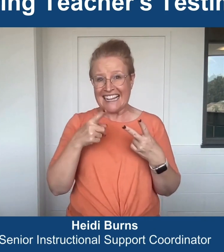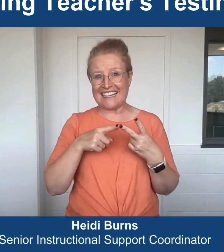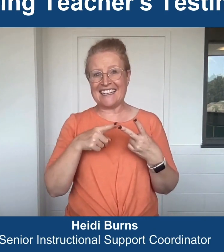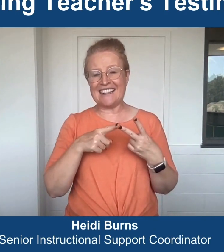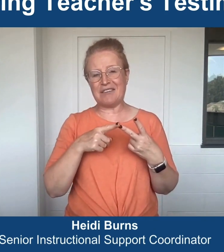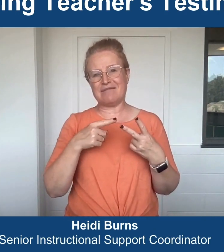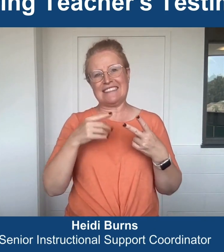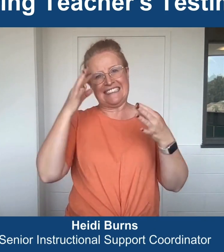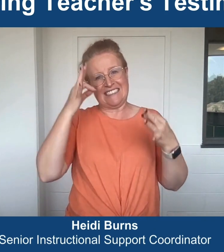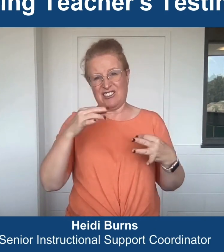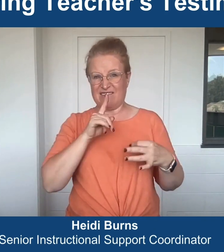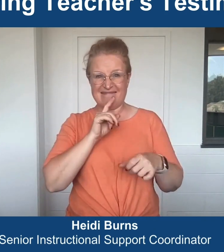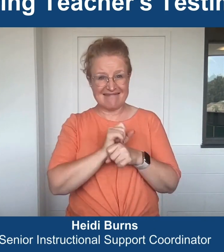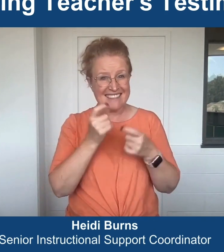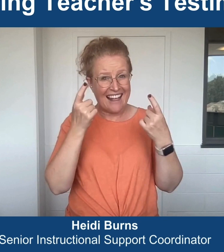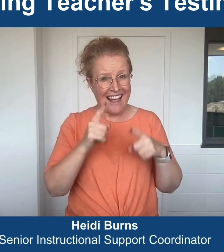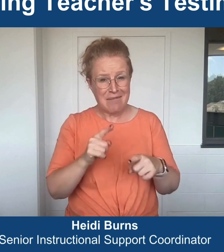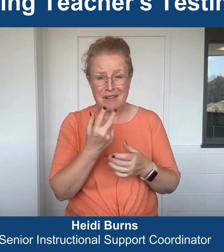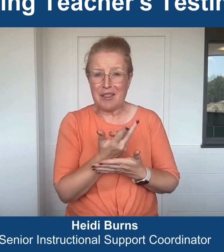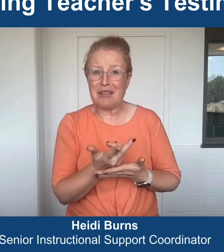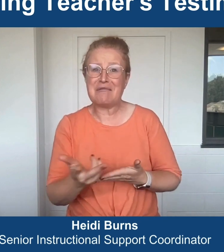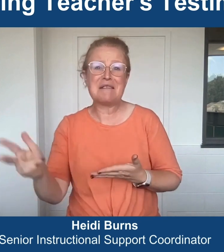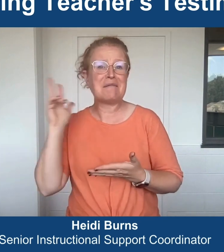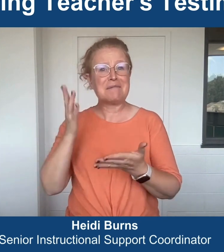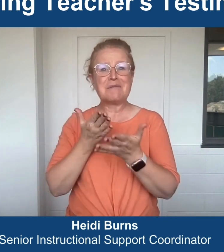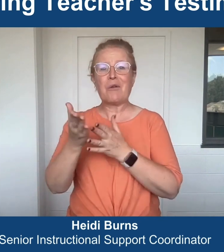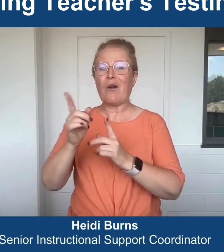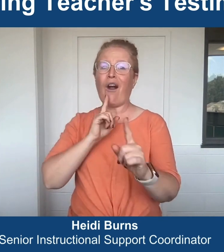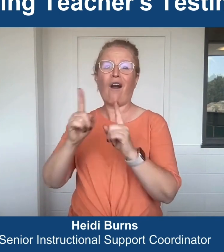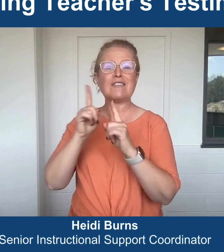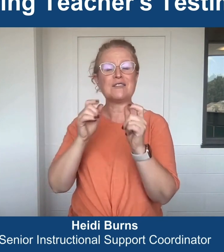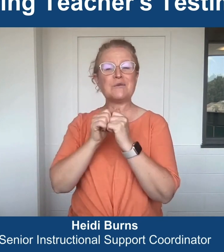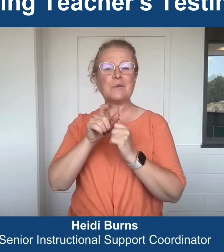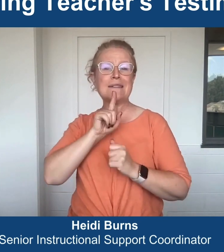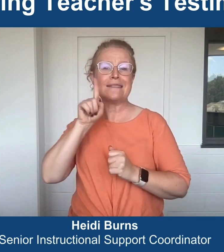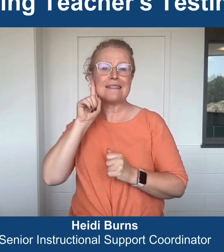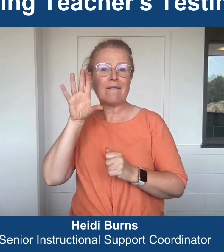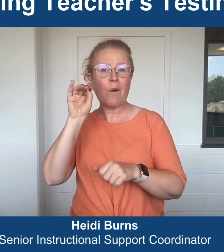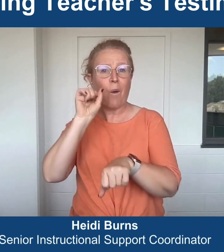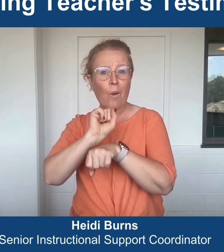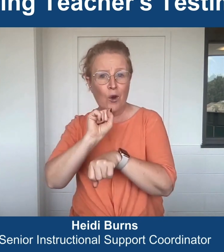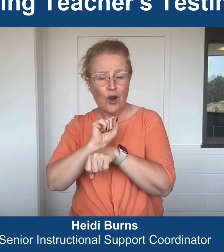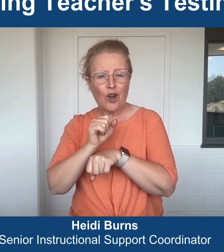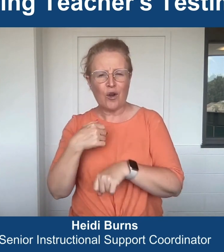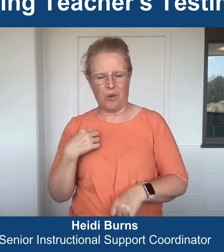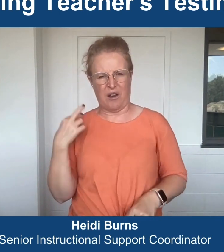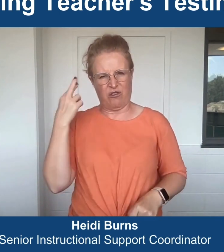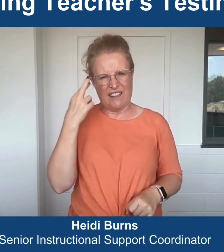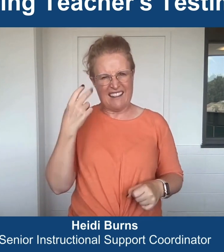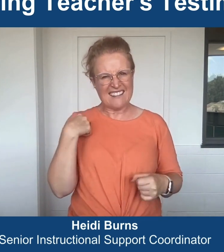The second decision actually happened three weeks ago through a conversation with a deaf coworker.